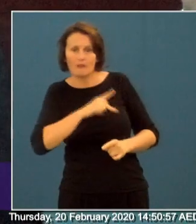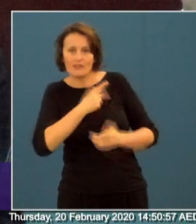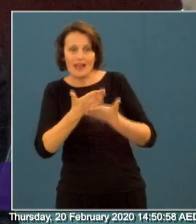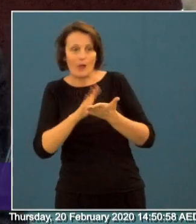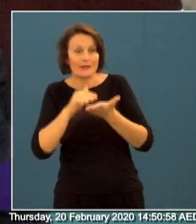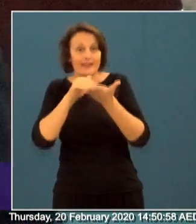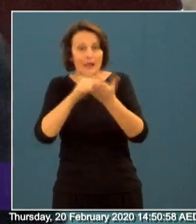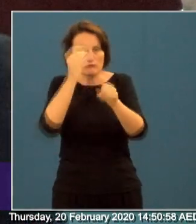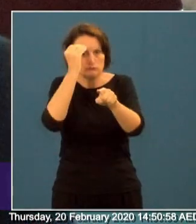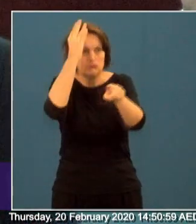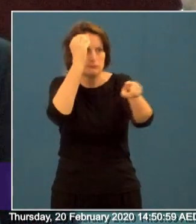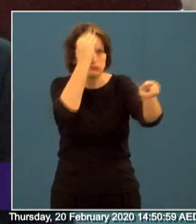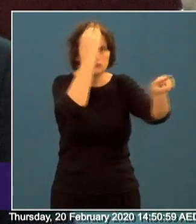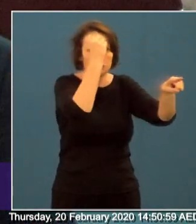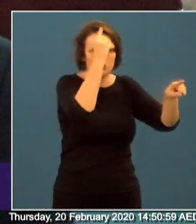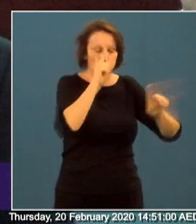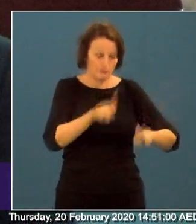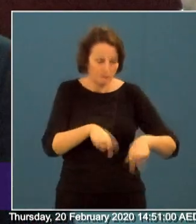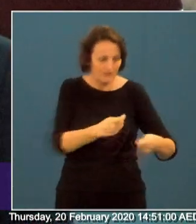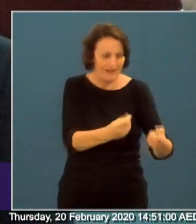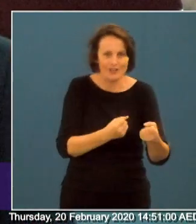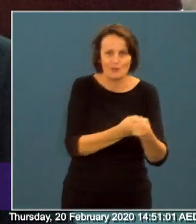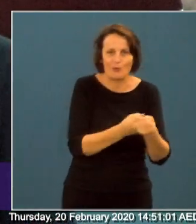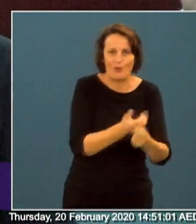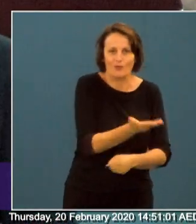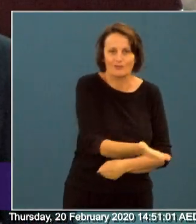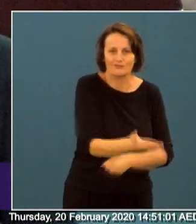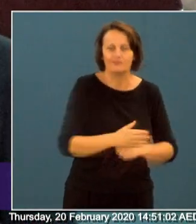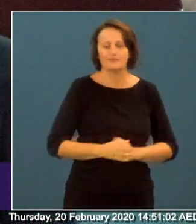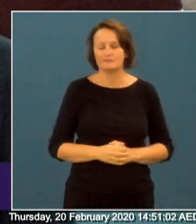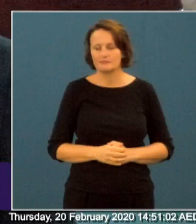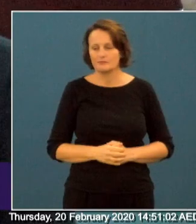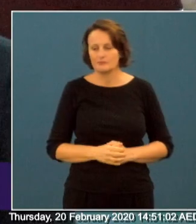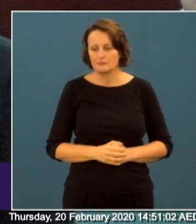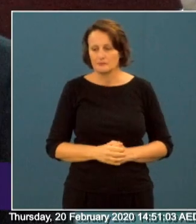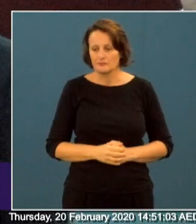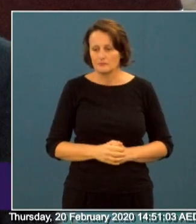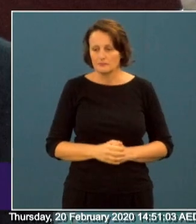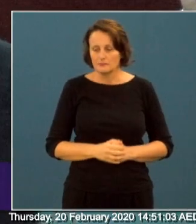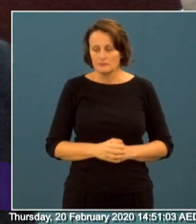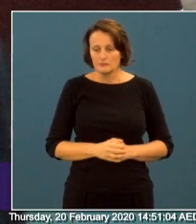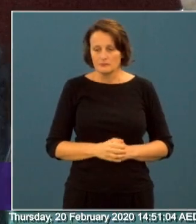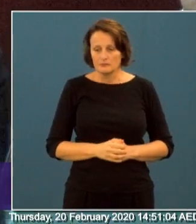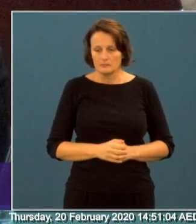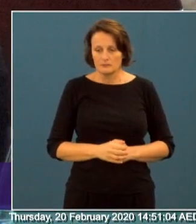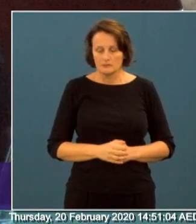Now, moving to the Intellectual Disability Network, that's a network under the auspices